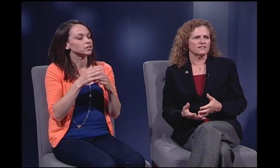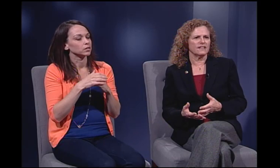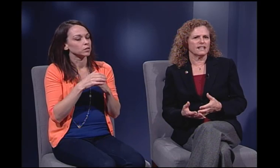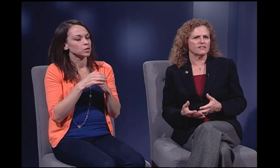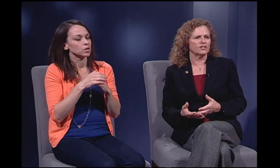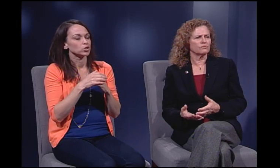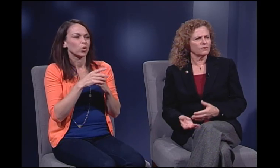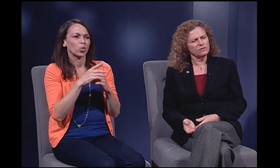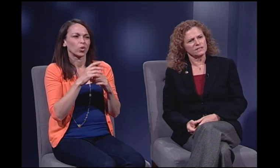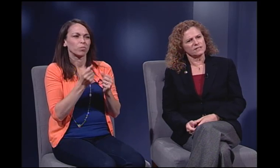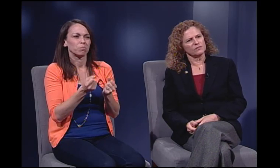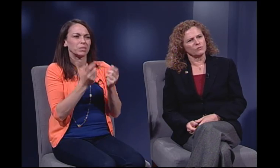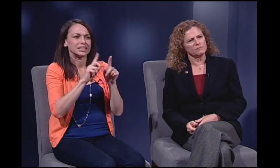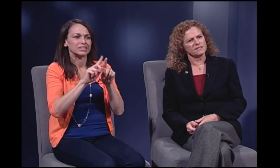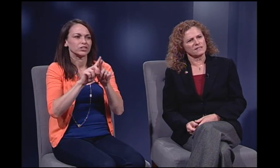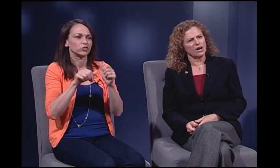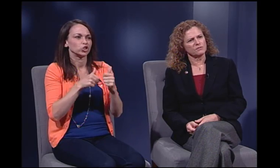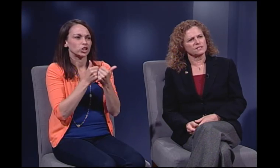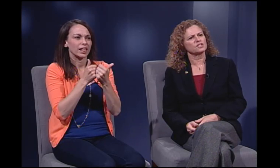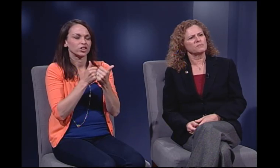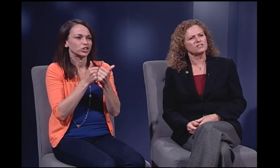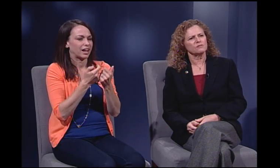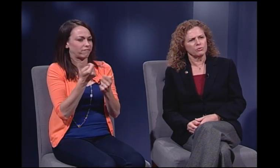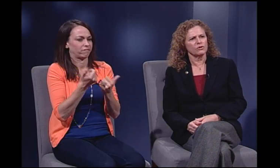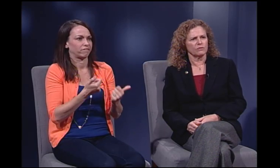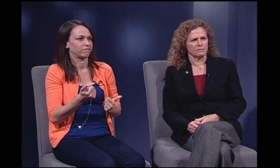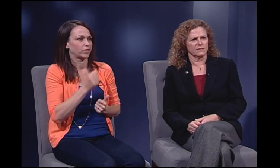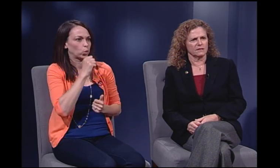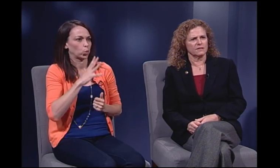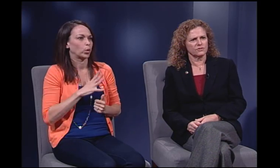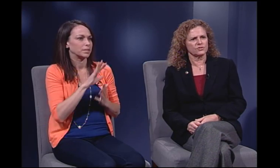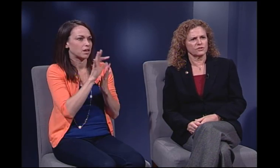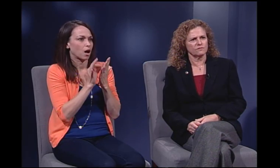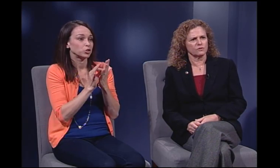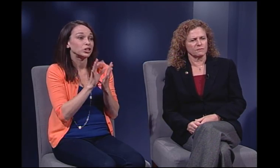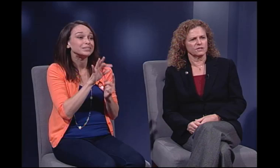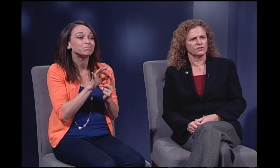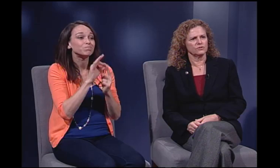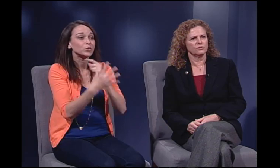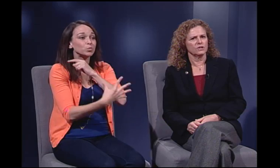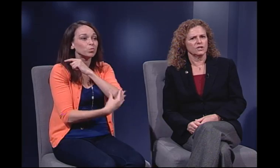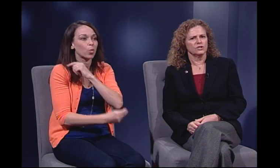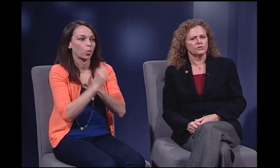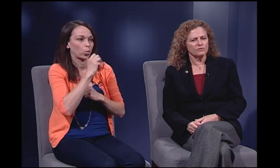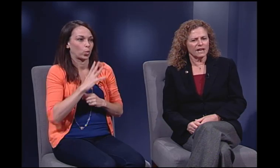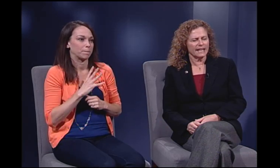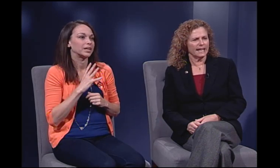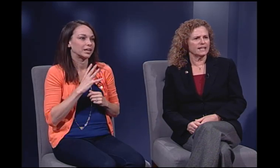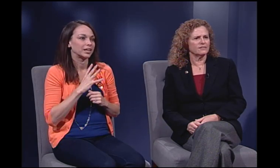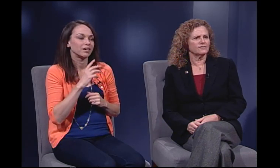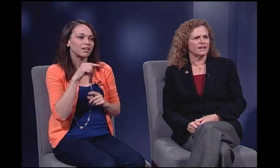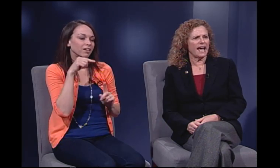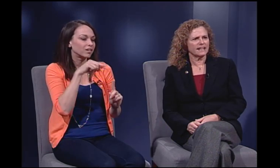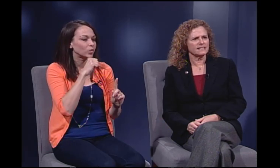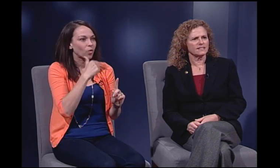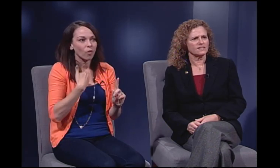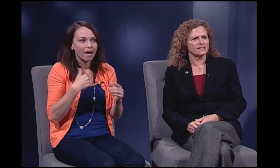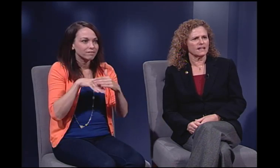that have eroded women's options especially poor women, underserved women who do not have access to the kind